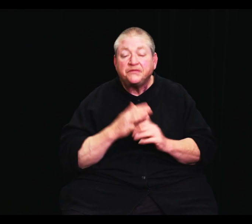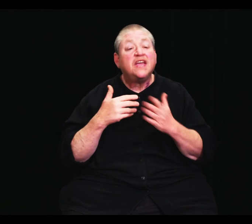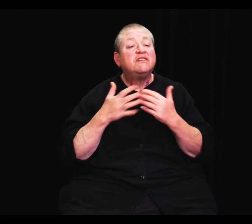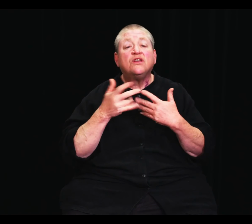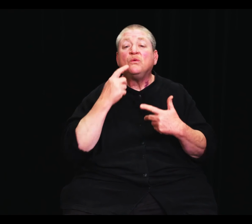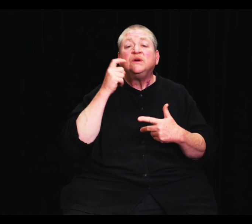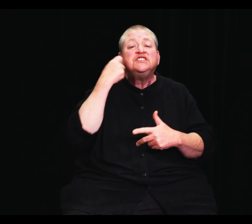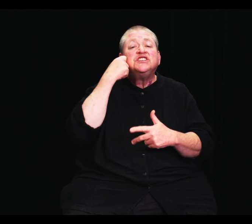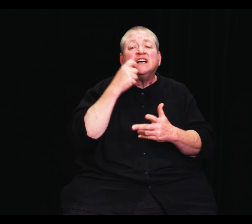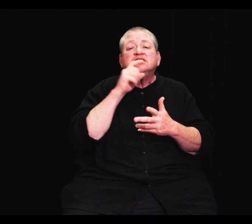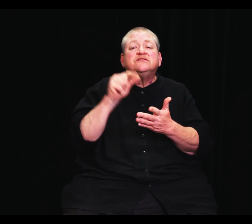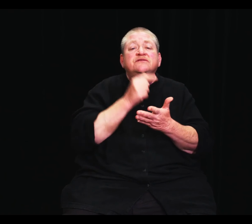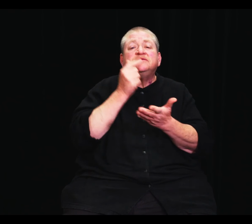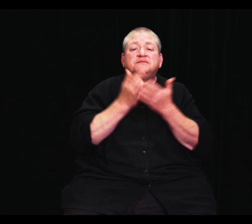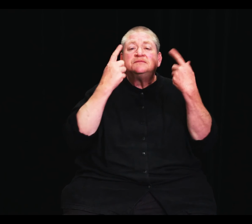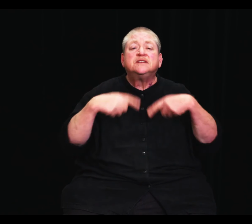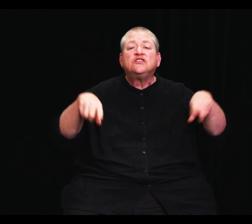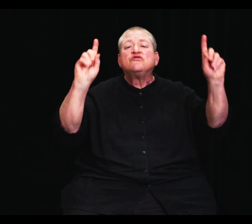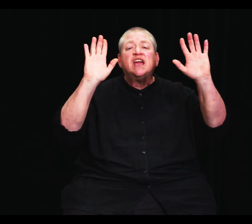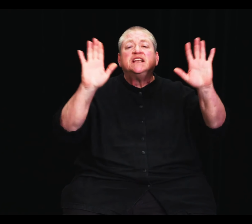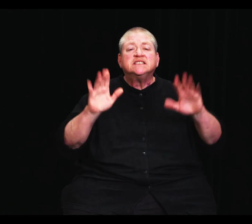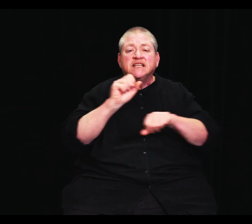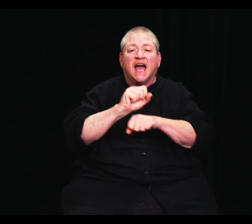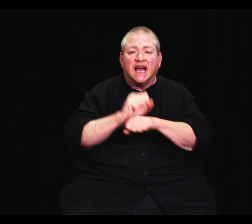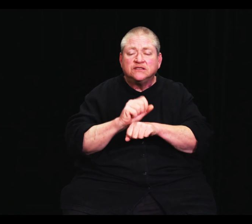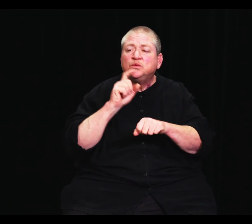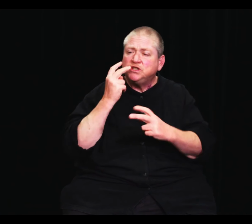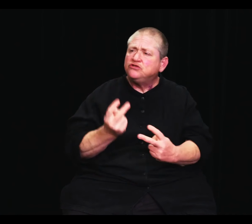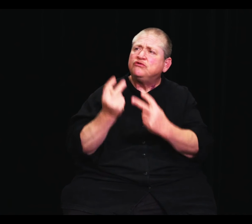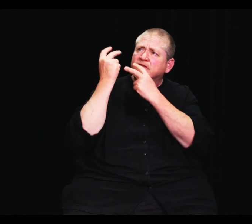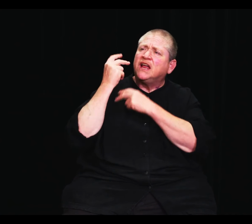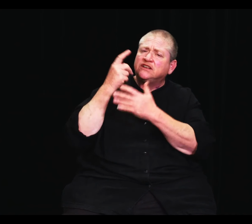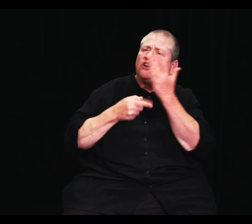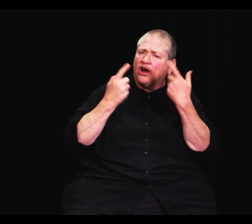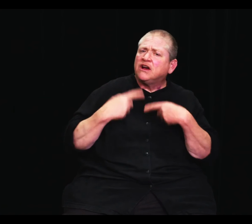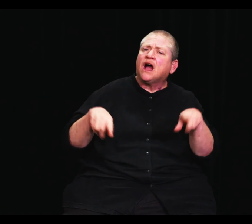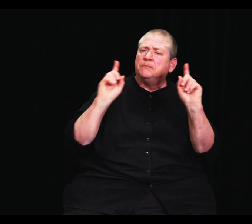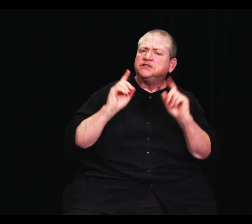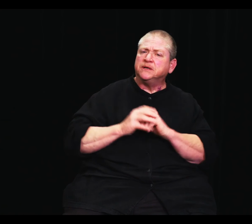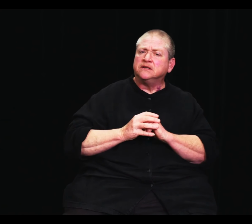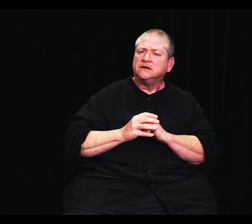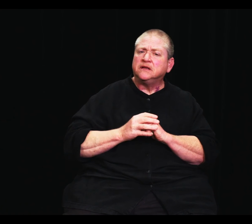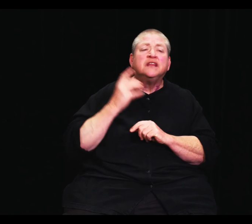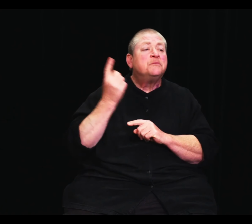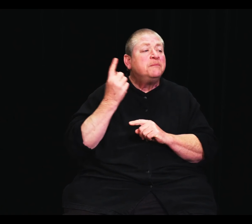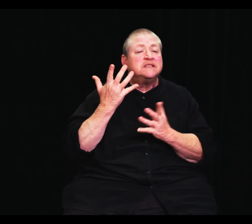students go through every year to be successful. Although we have completed one of the greatest tasks of our lives thus far,